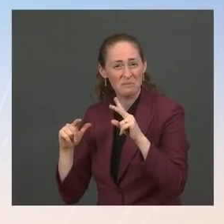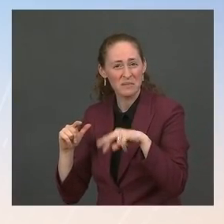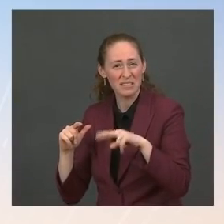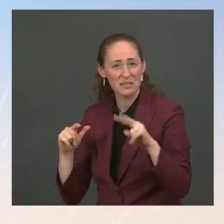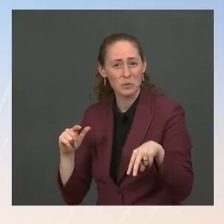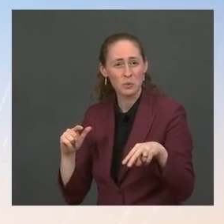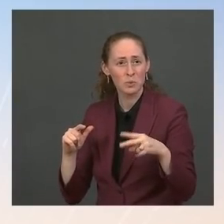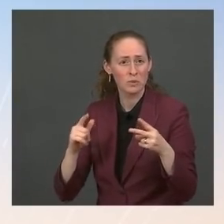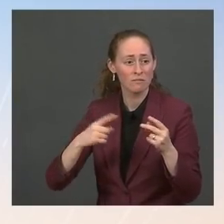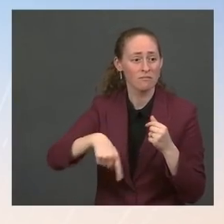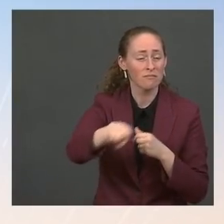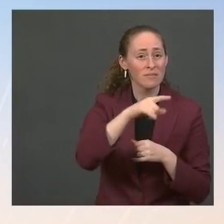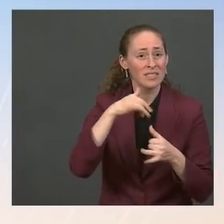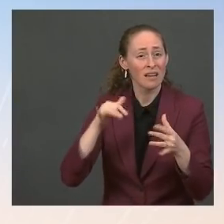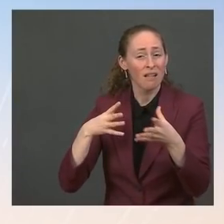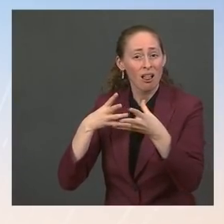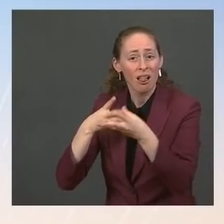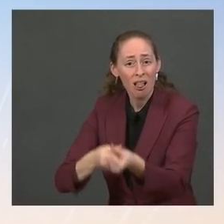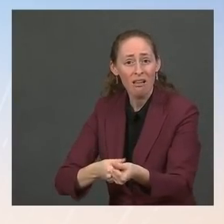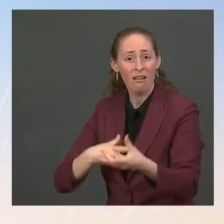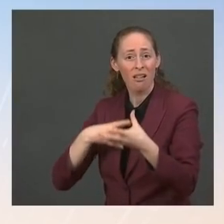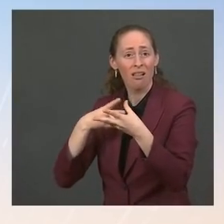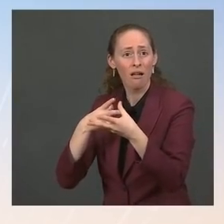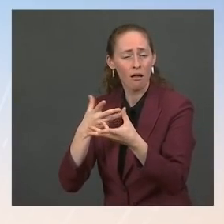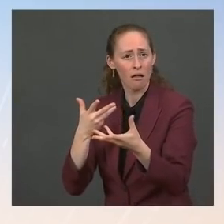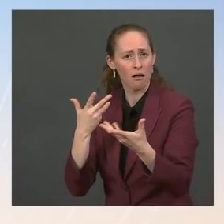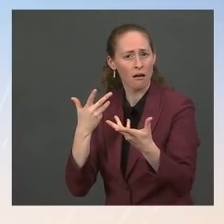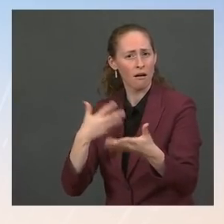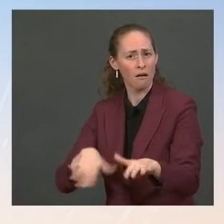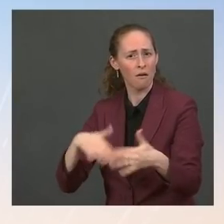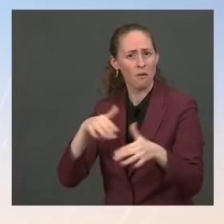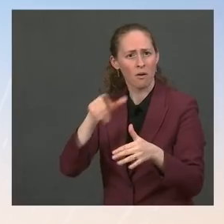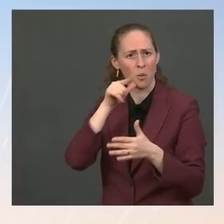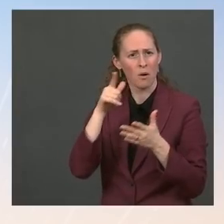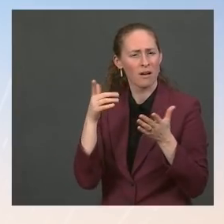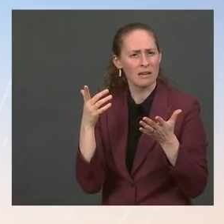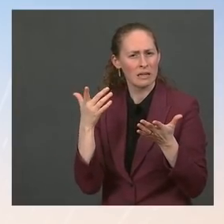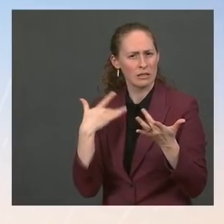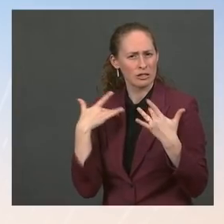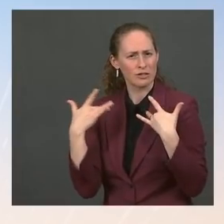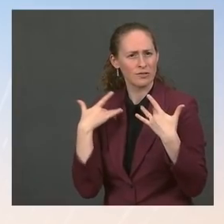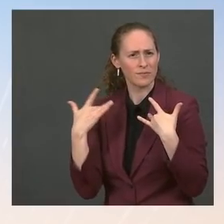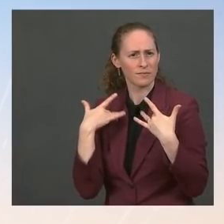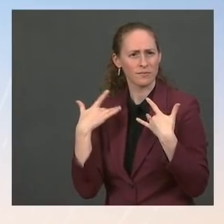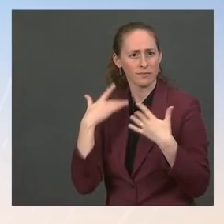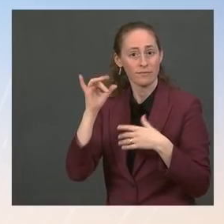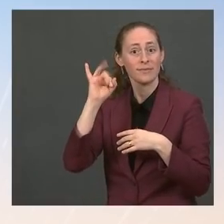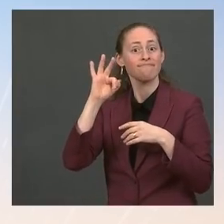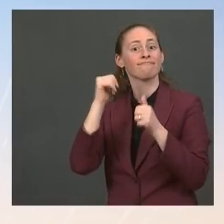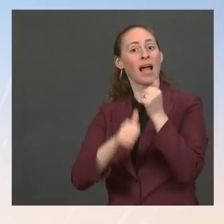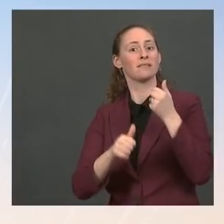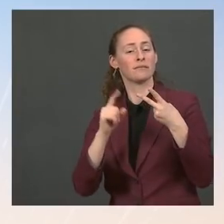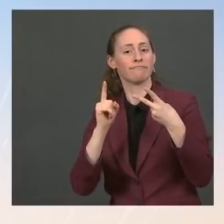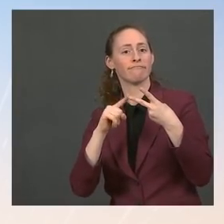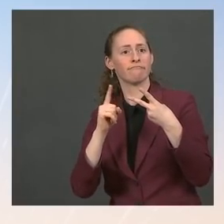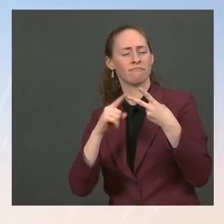but still a little bit more if this passes. And then, also, you're still dealing with issues like gas prices being high.